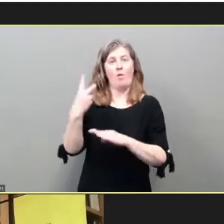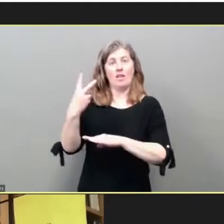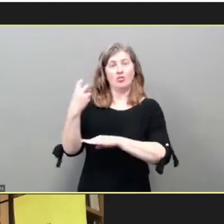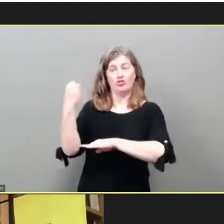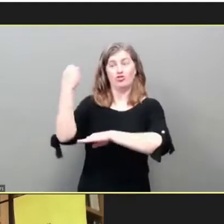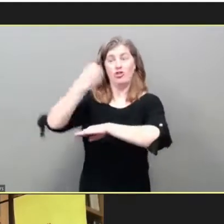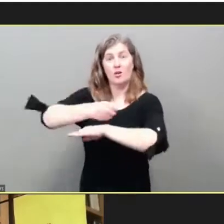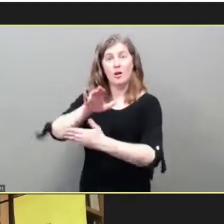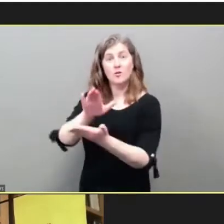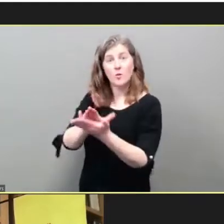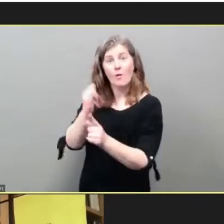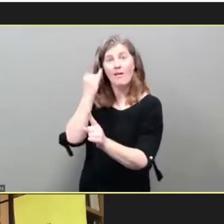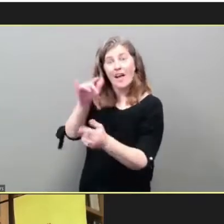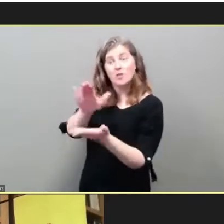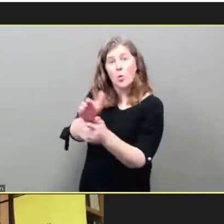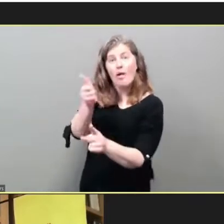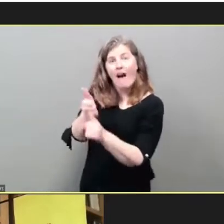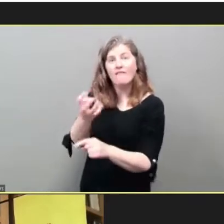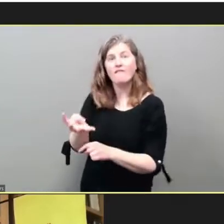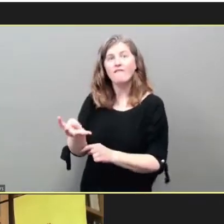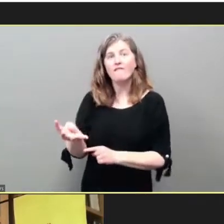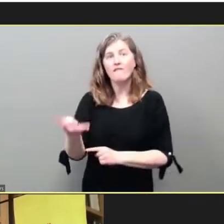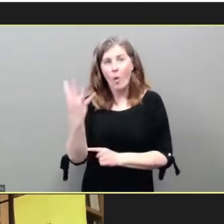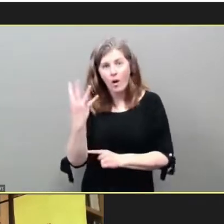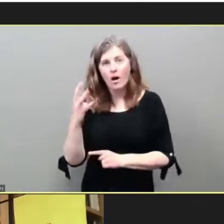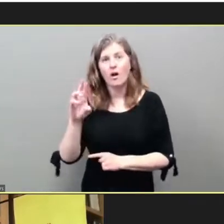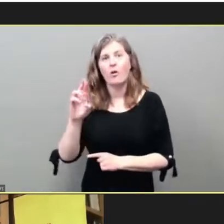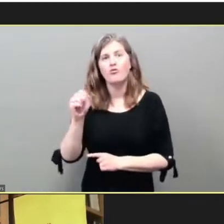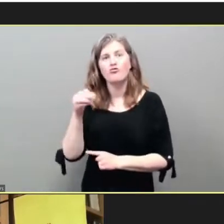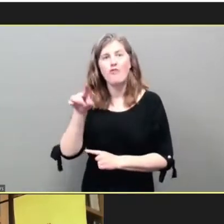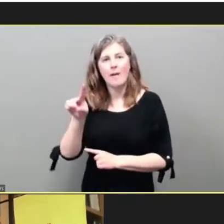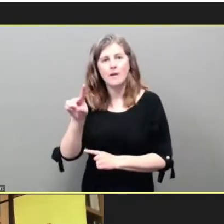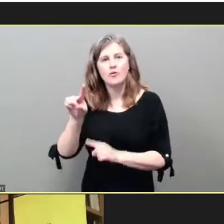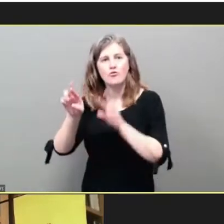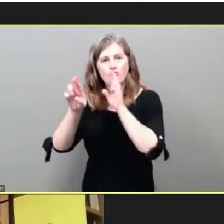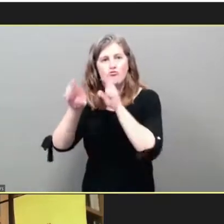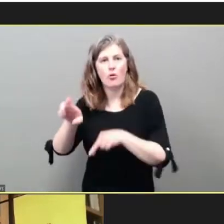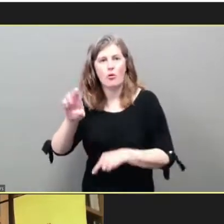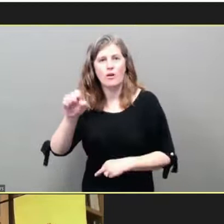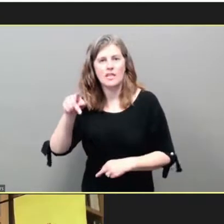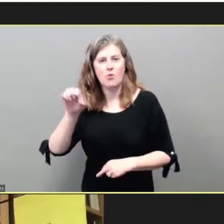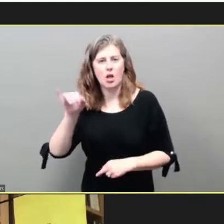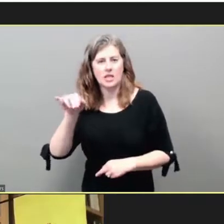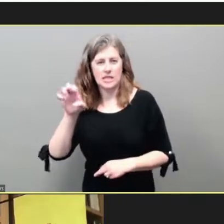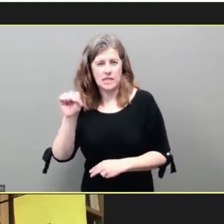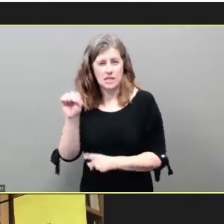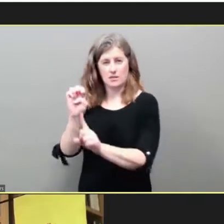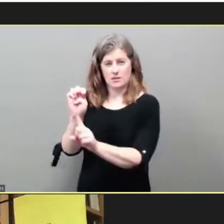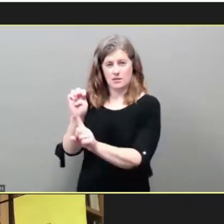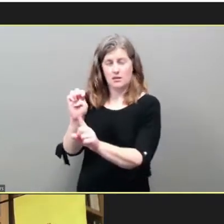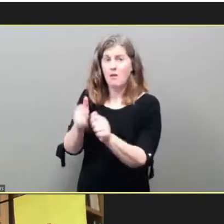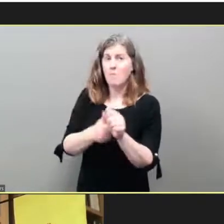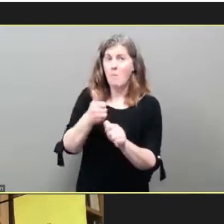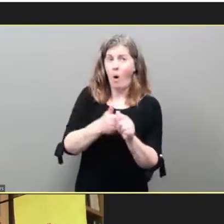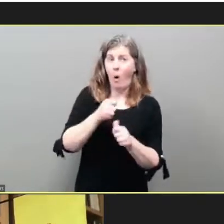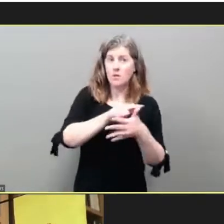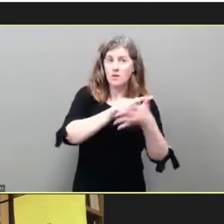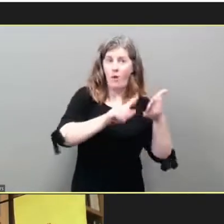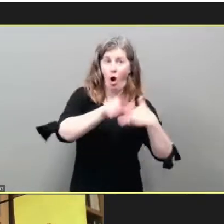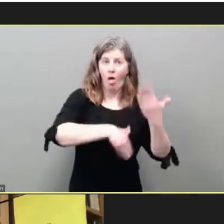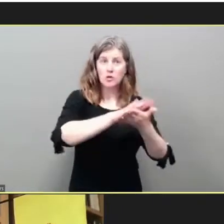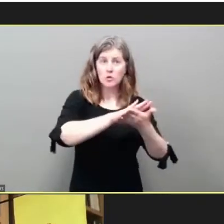four rapid responses. And so most, all of the school closings that we've seen